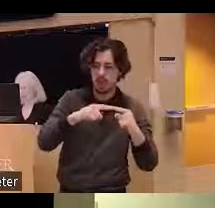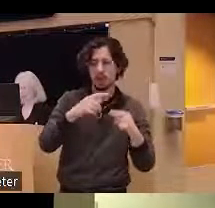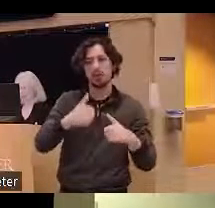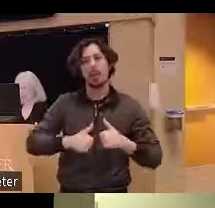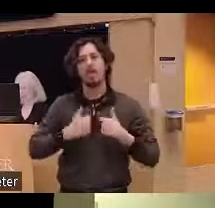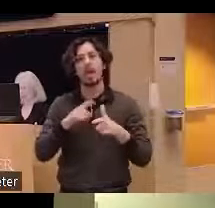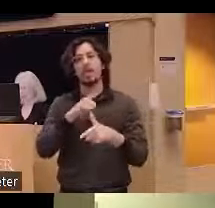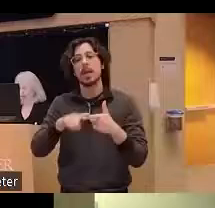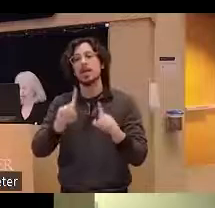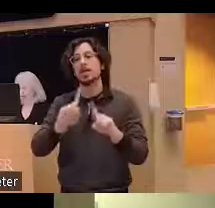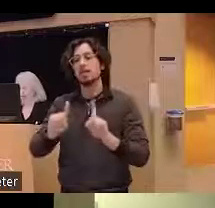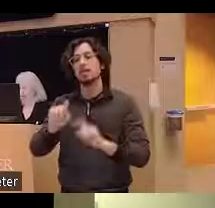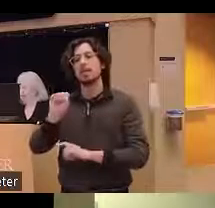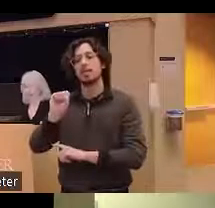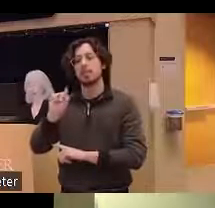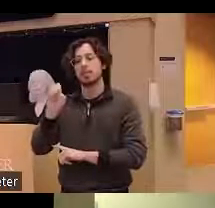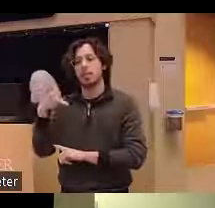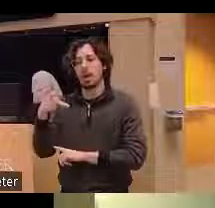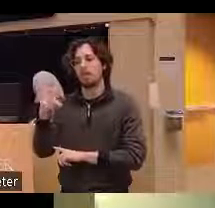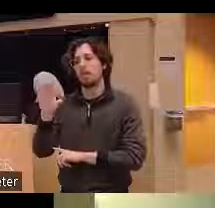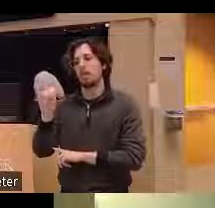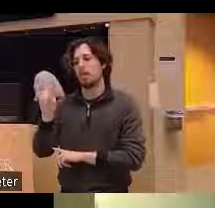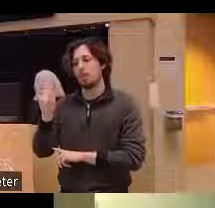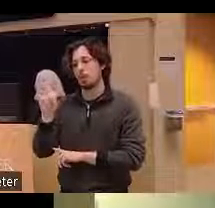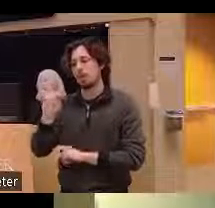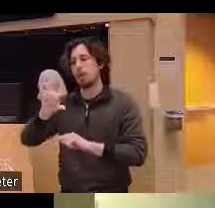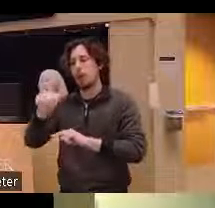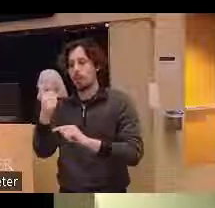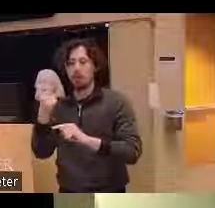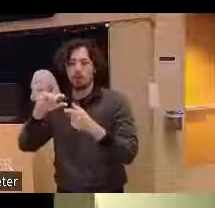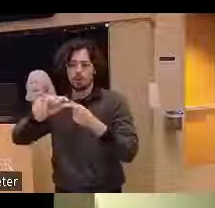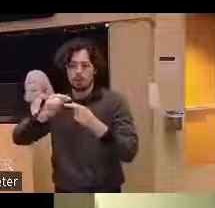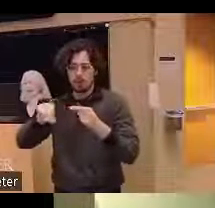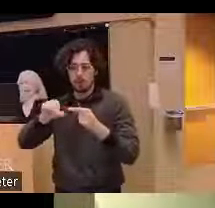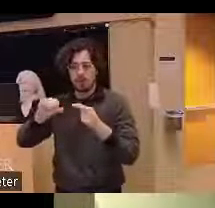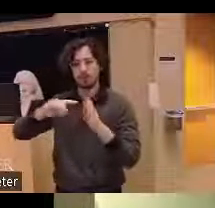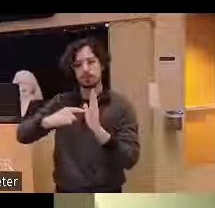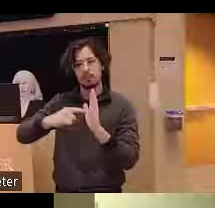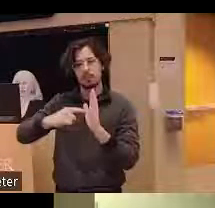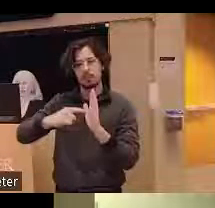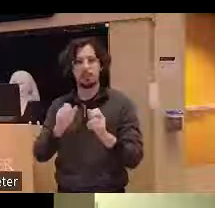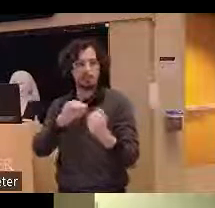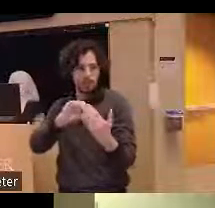promoters of gene expression now how do you test an idea like that I looked in the schizophrenia